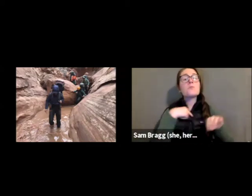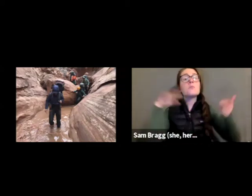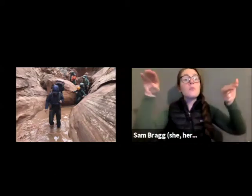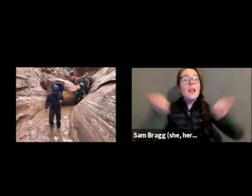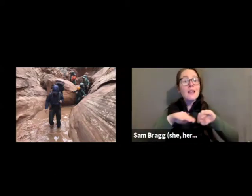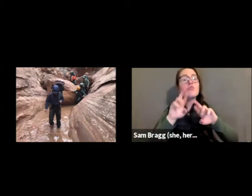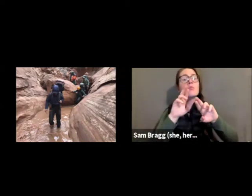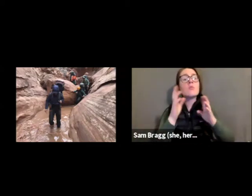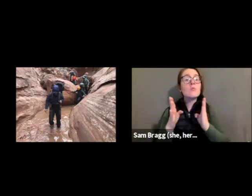in Utah